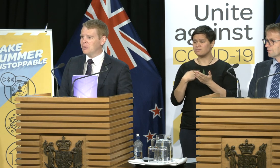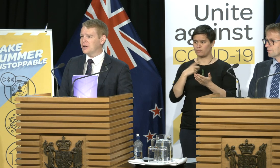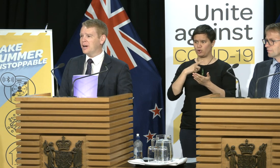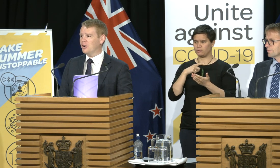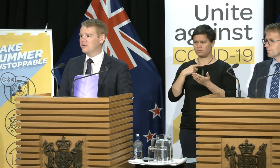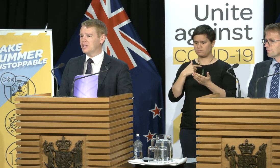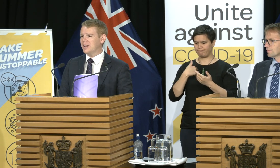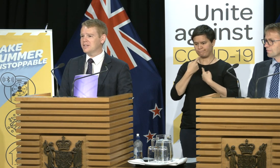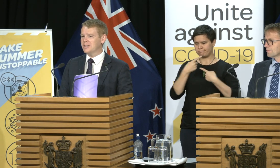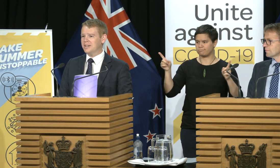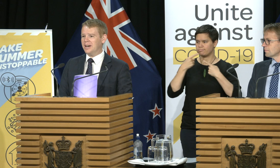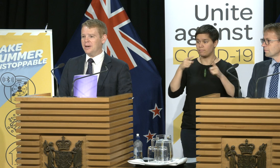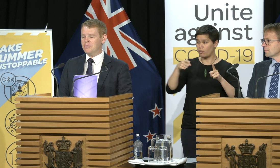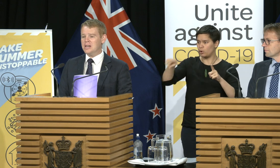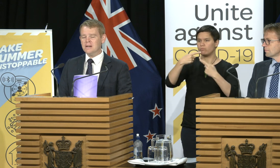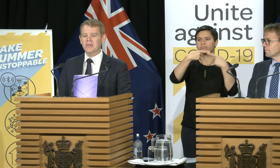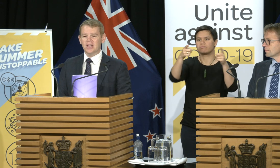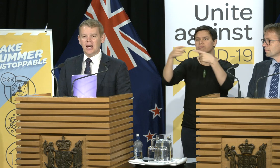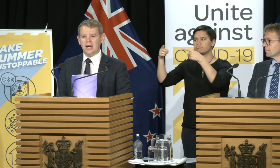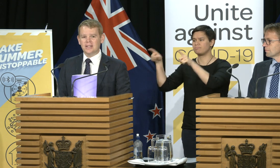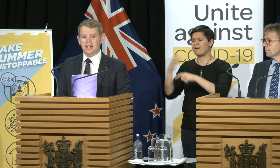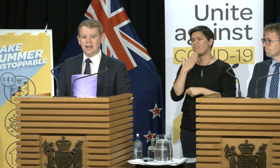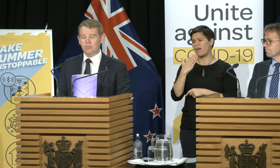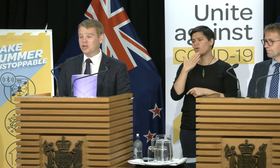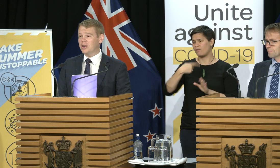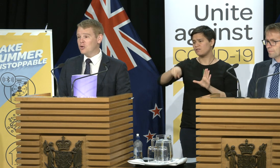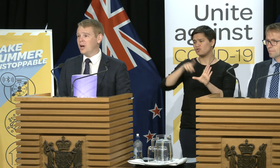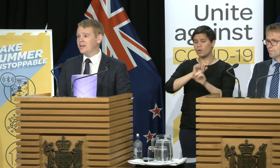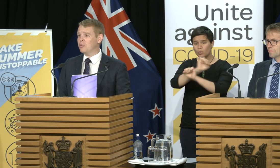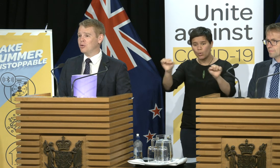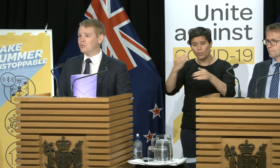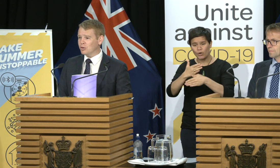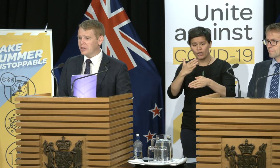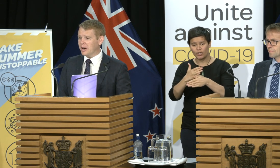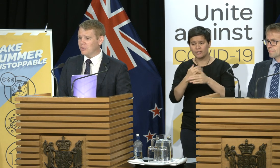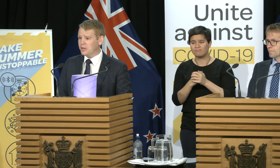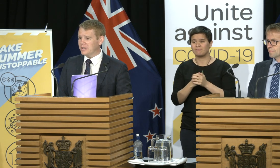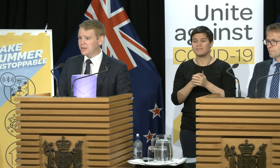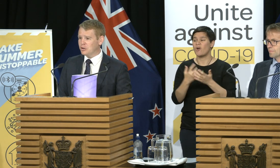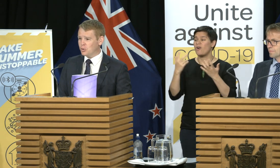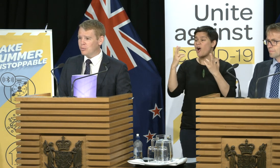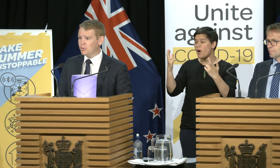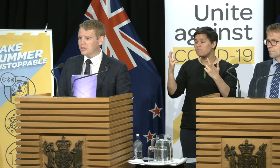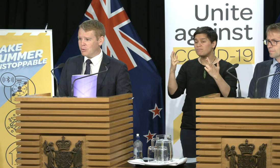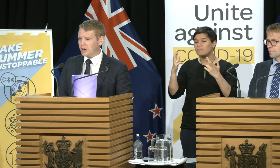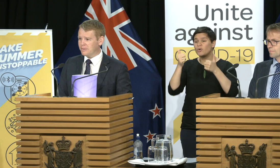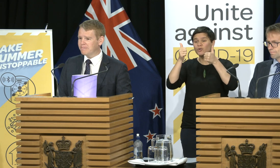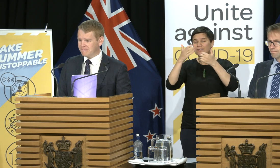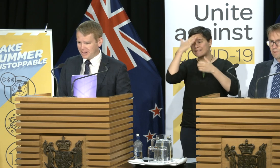public over the last year, and wish you and everybody who's watching a very enjoyable summer break.